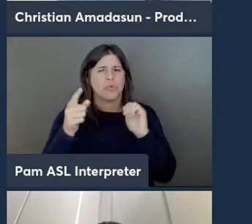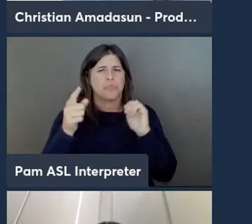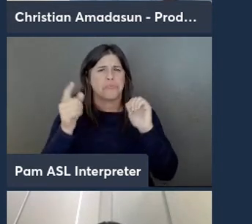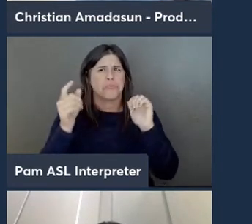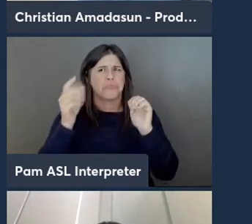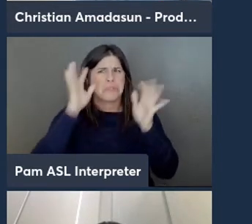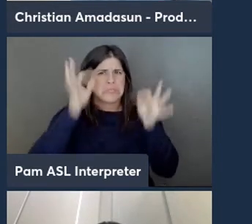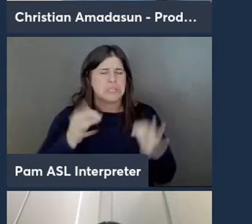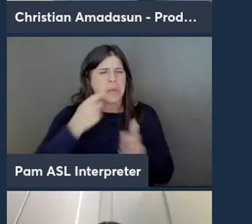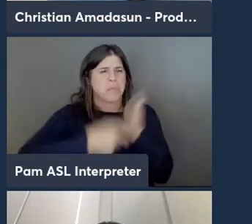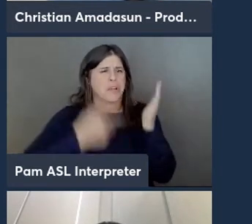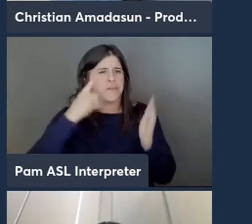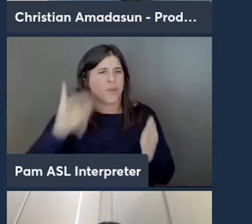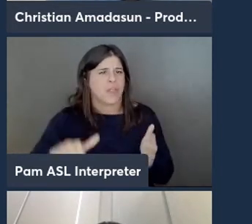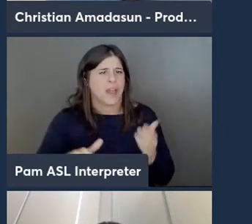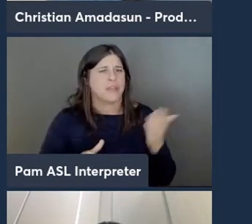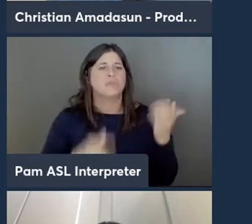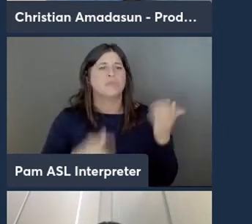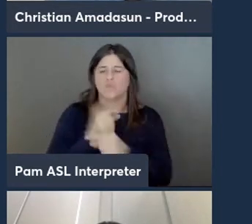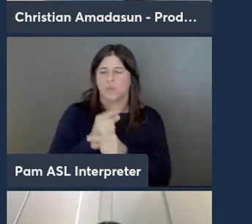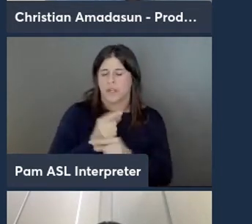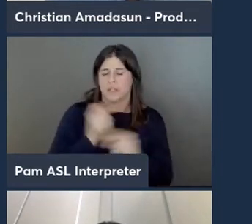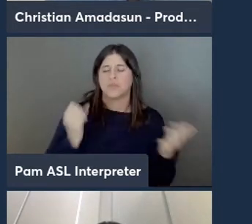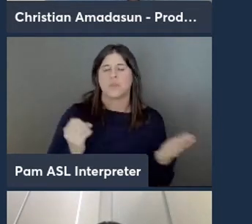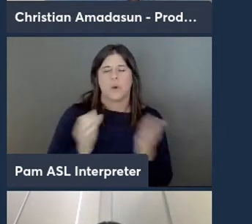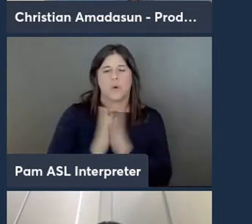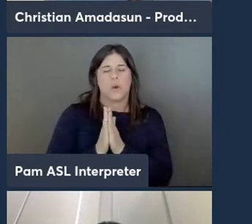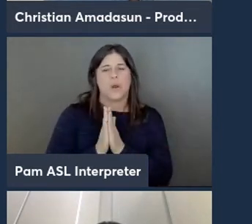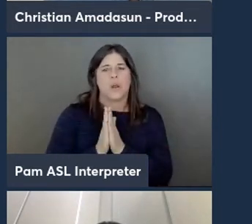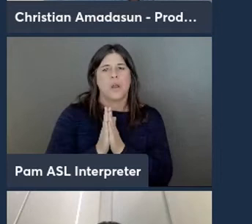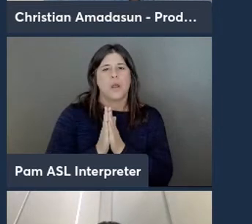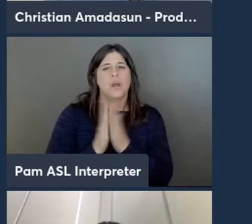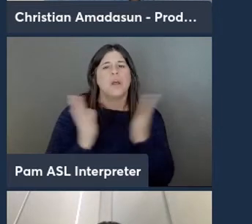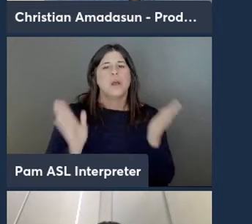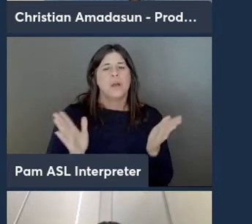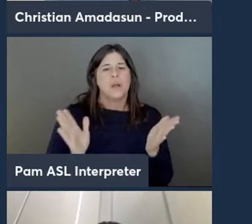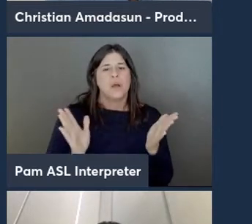Right so, what, and some of the pricing